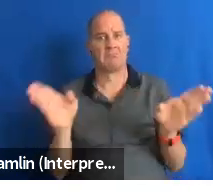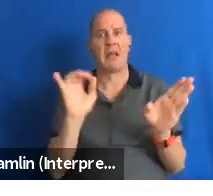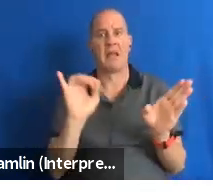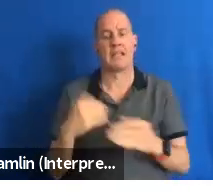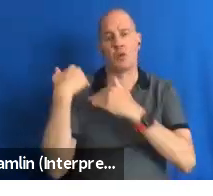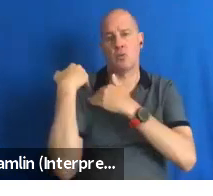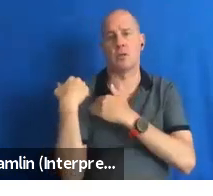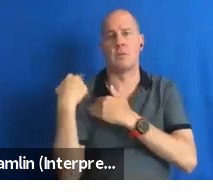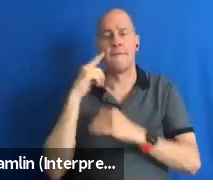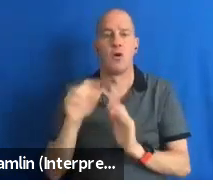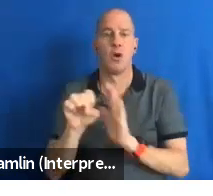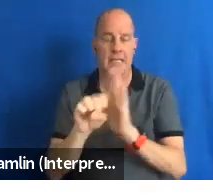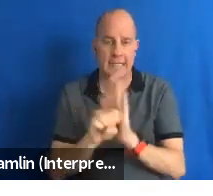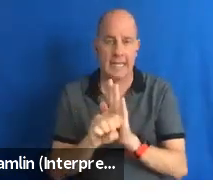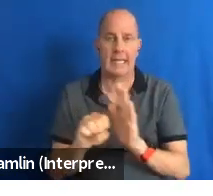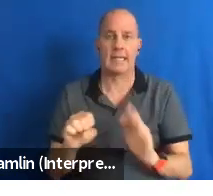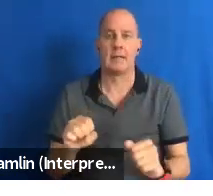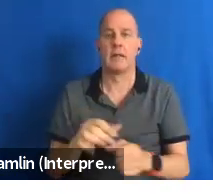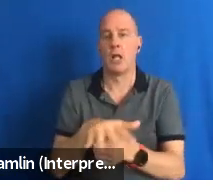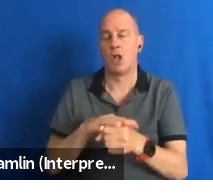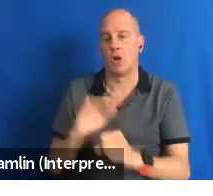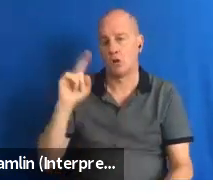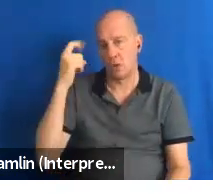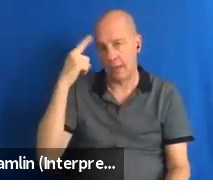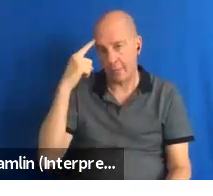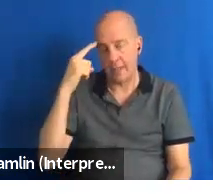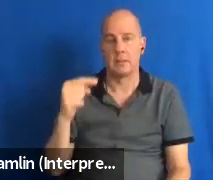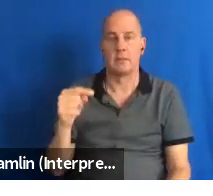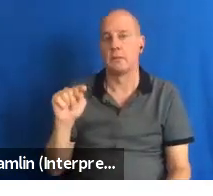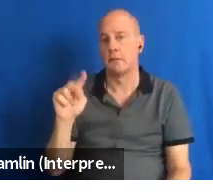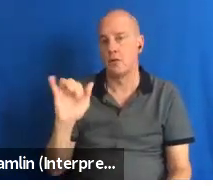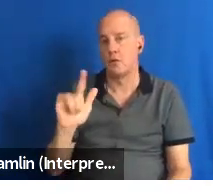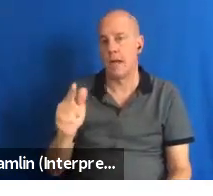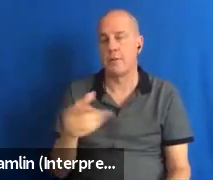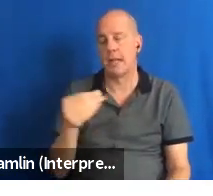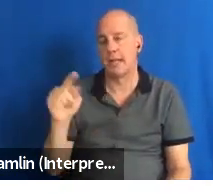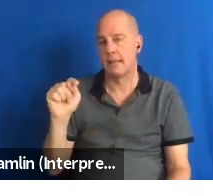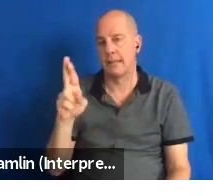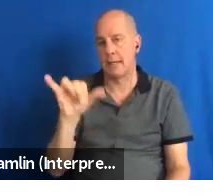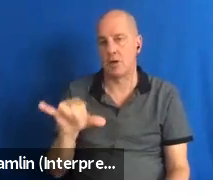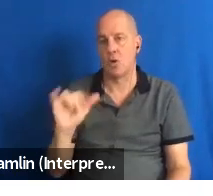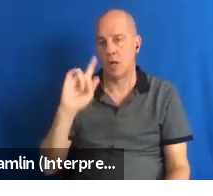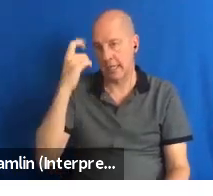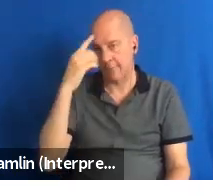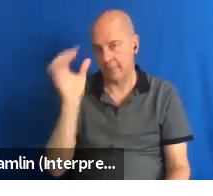of the states, the local governments and the tribal and territorial governments. And those